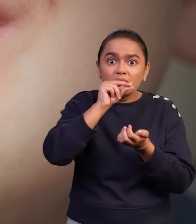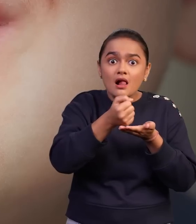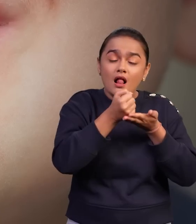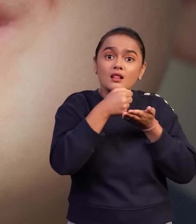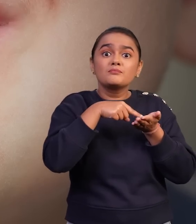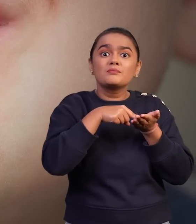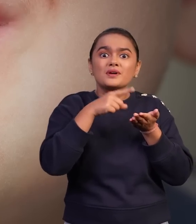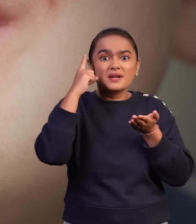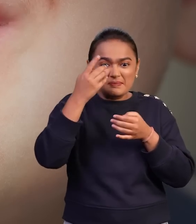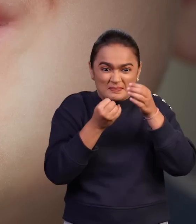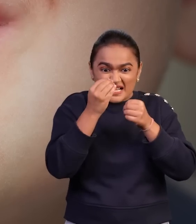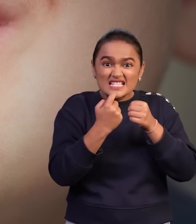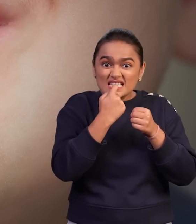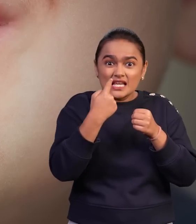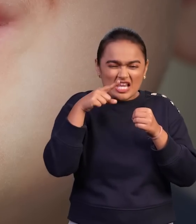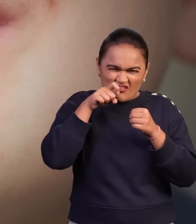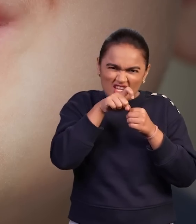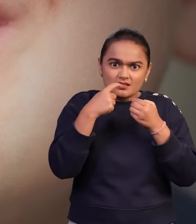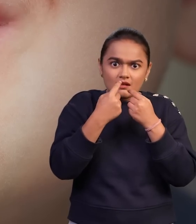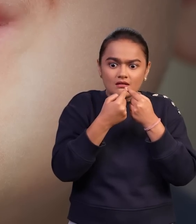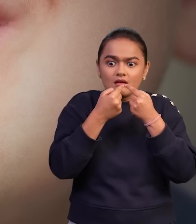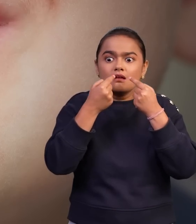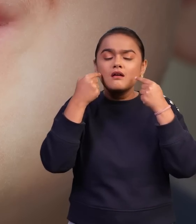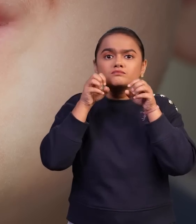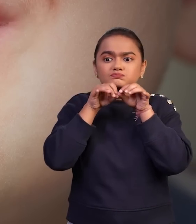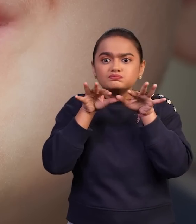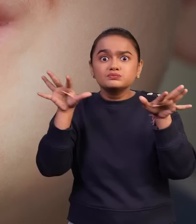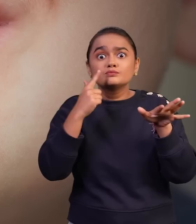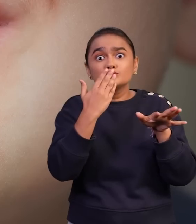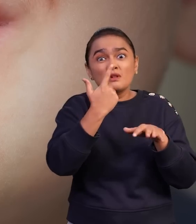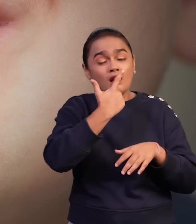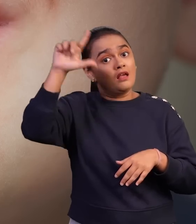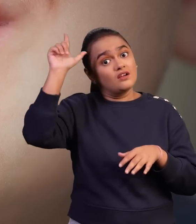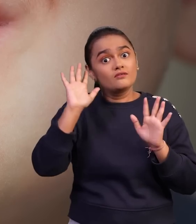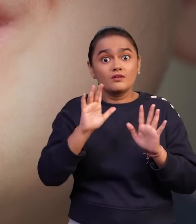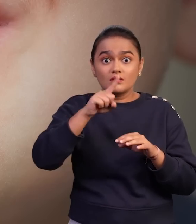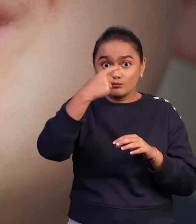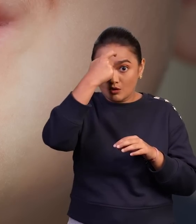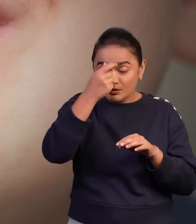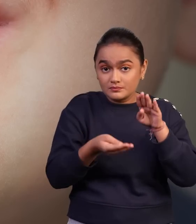Milk teeth infections can spread to other teeth, including permanent ones, and the problems can worsen.